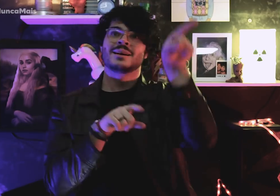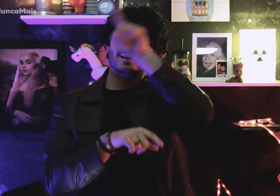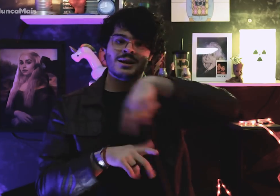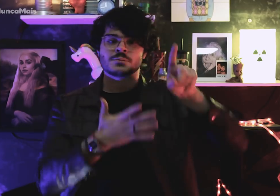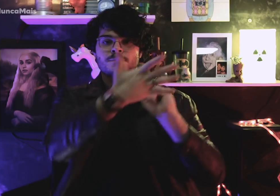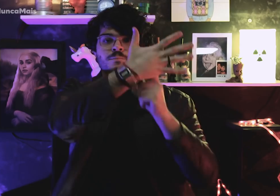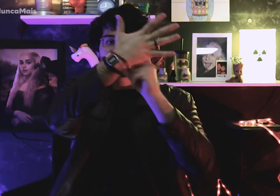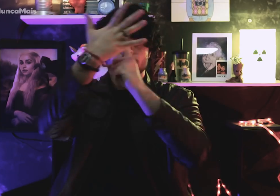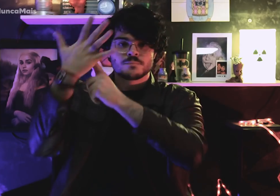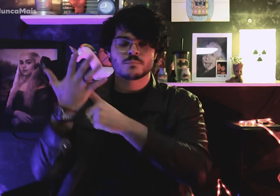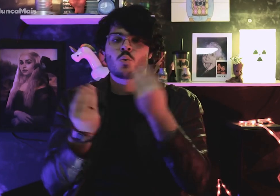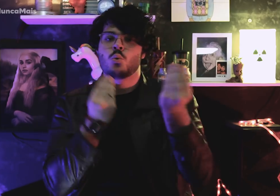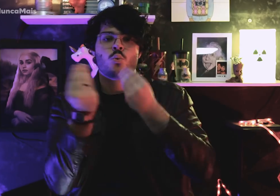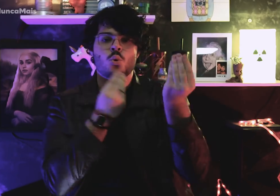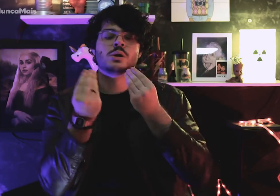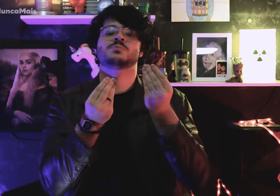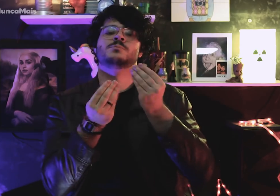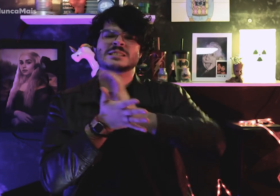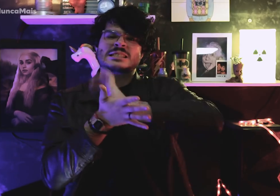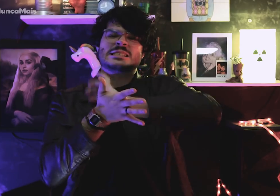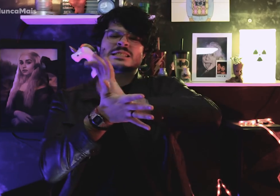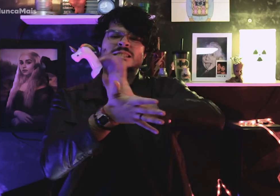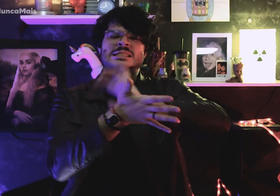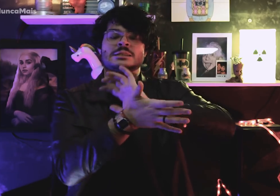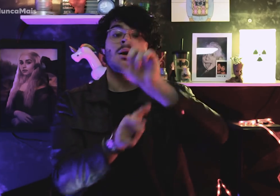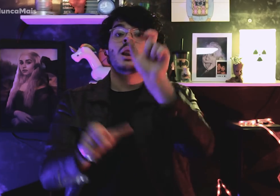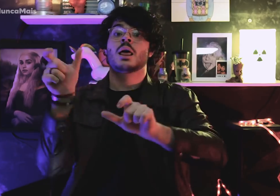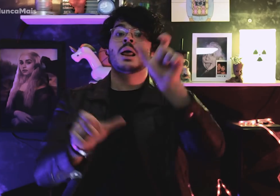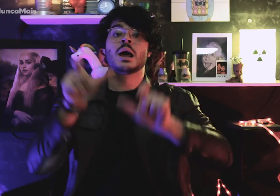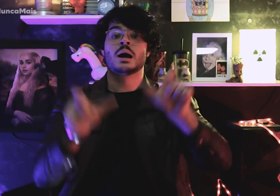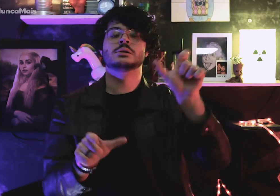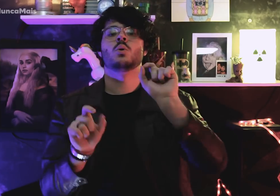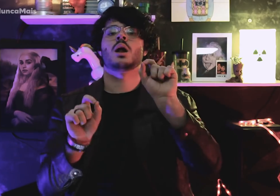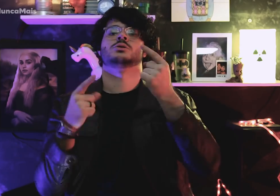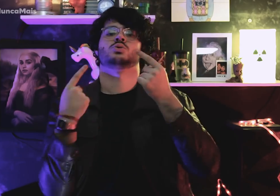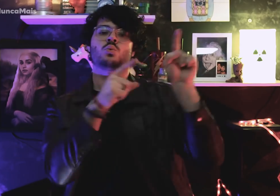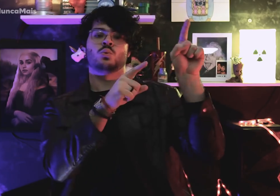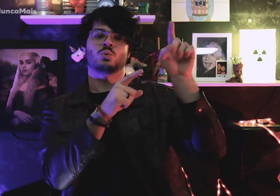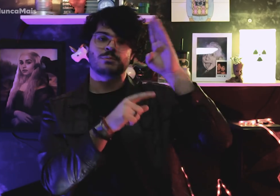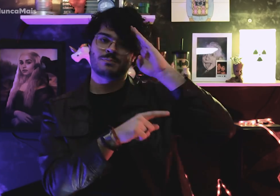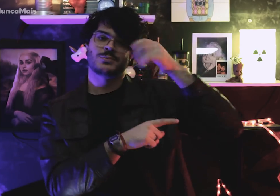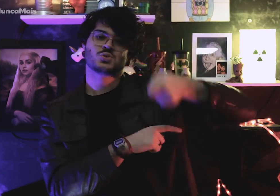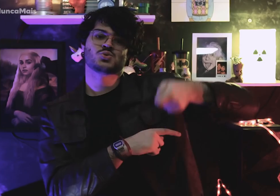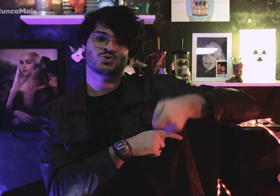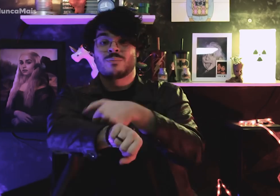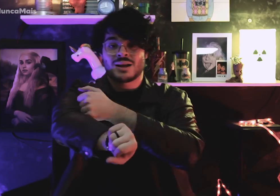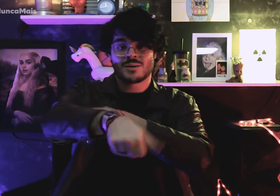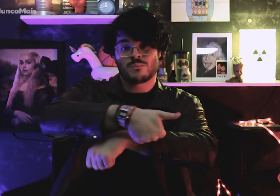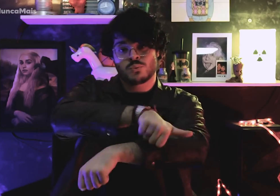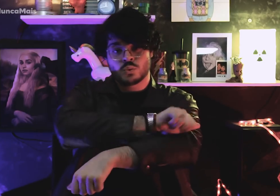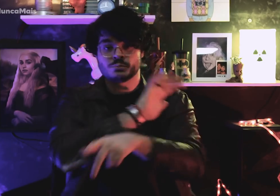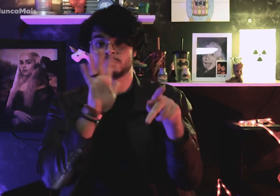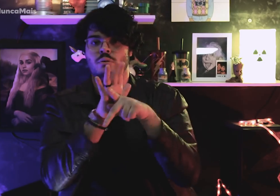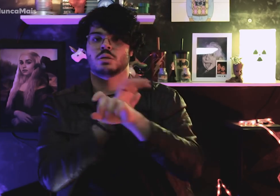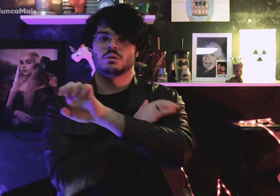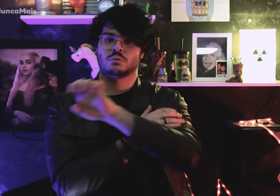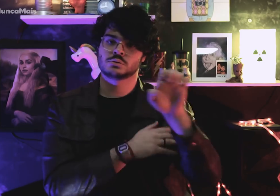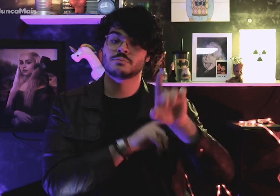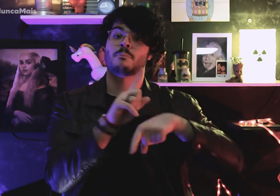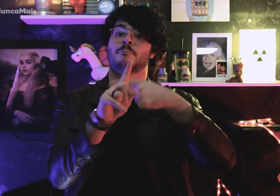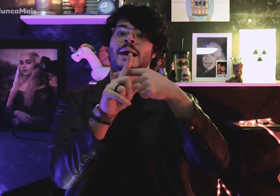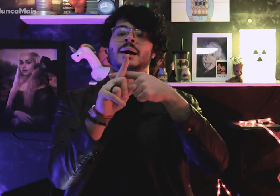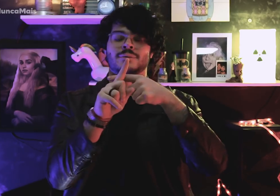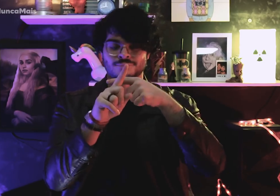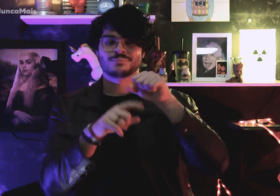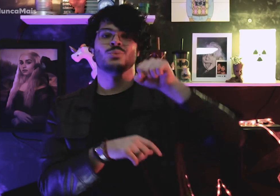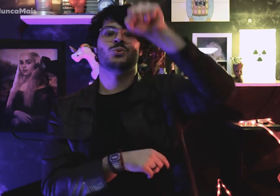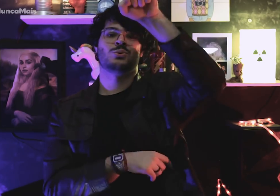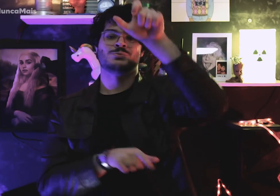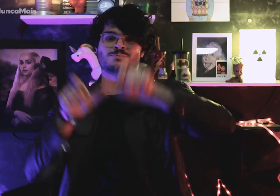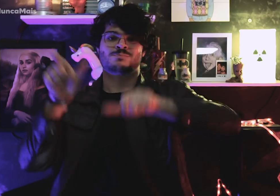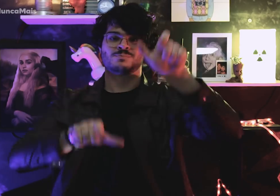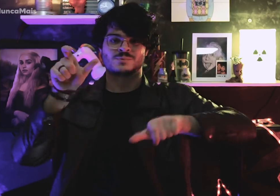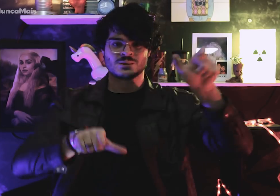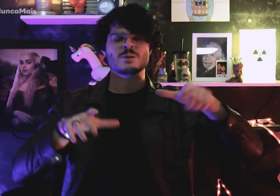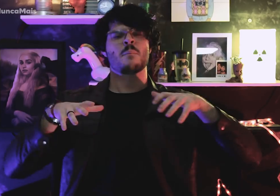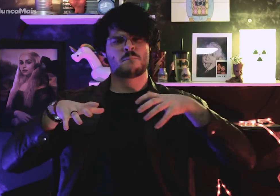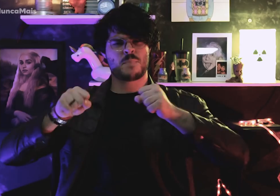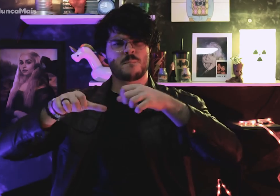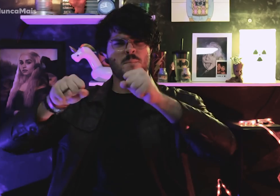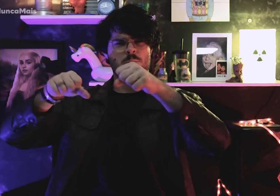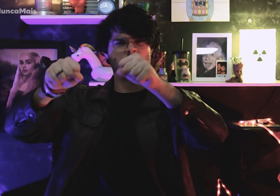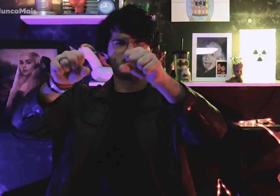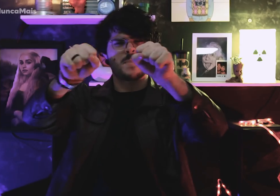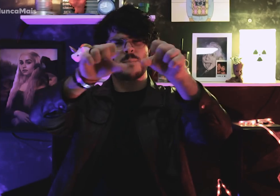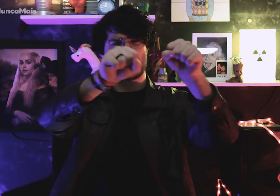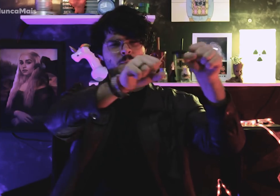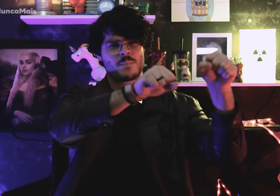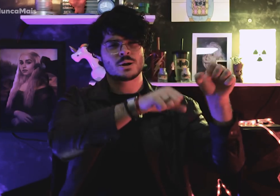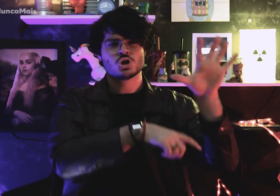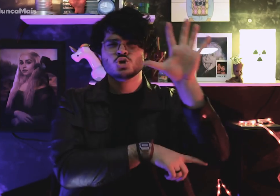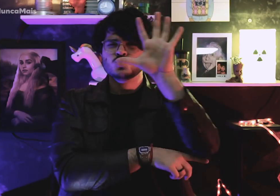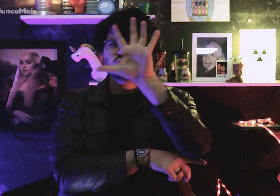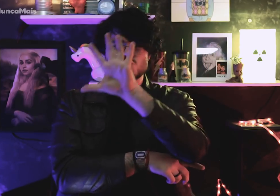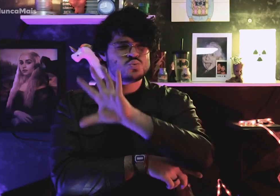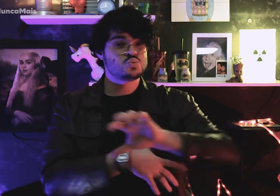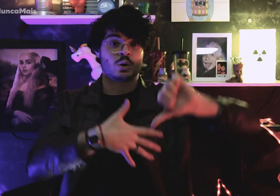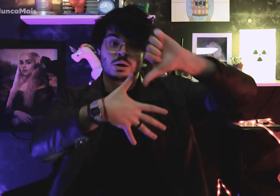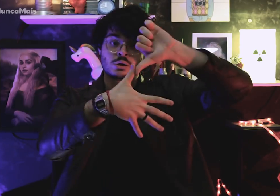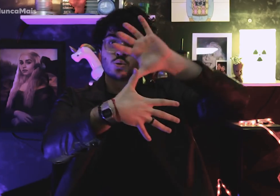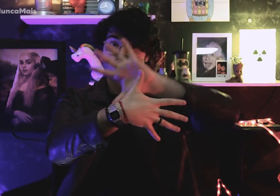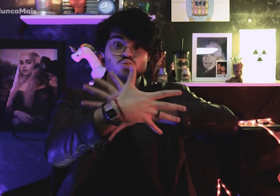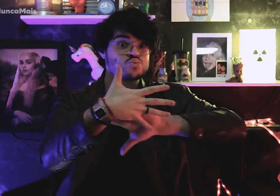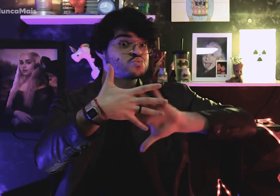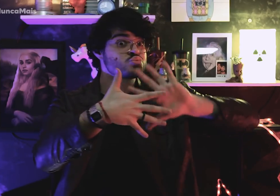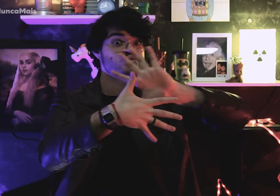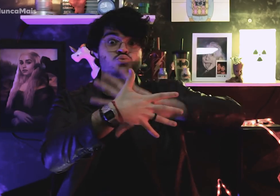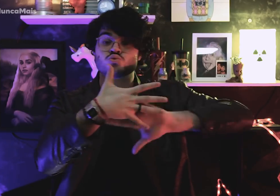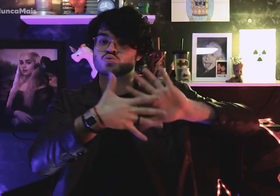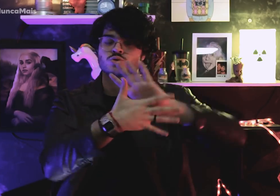visando eliminar os opositores políticos, militantes esquerdistas e comunistas da América do Sul